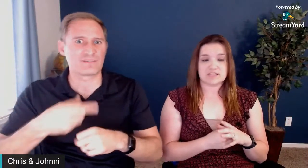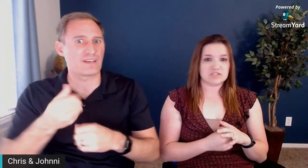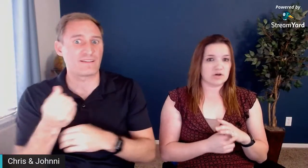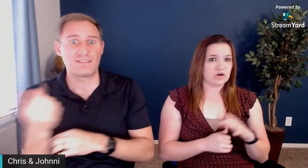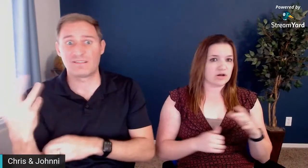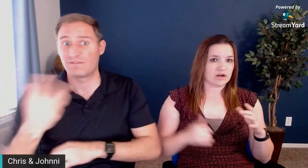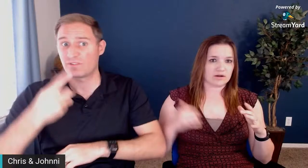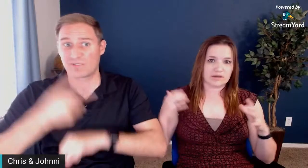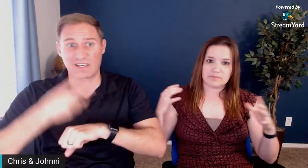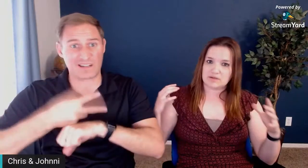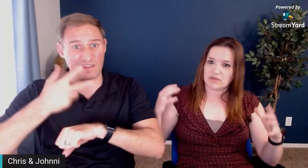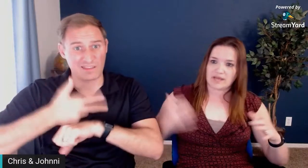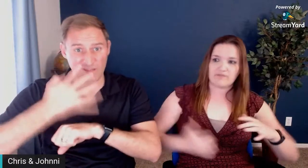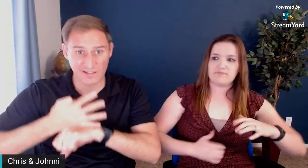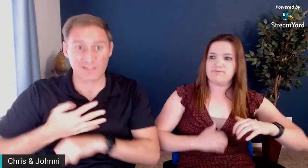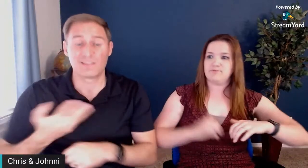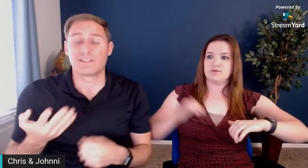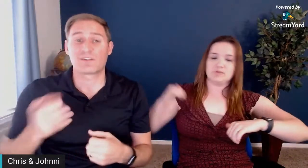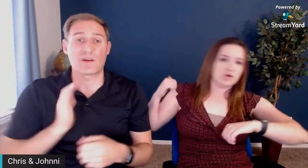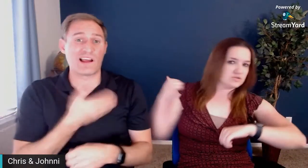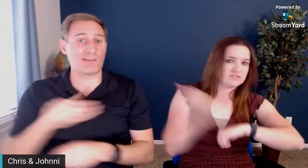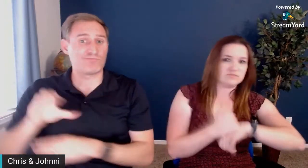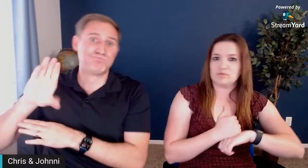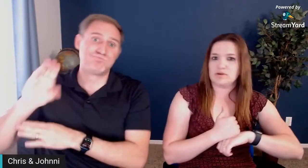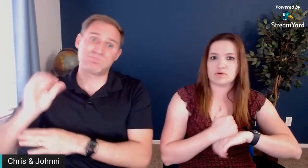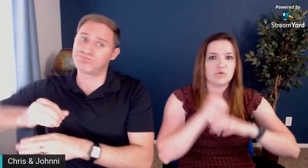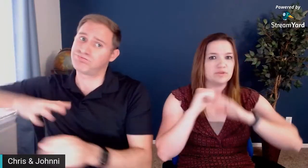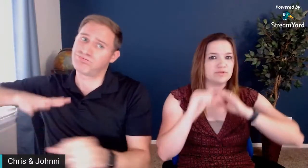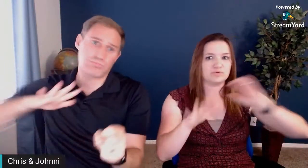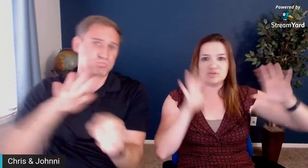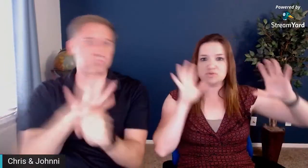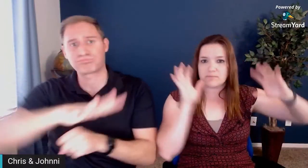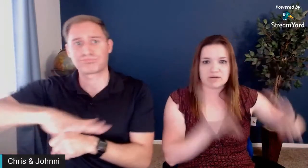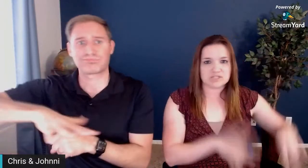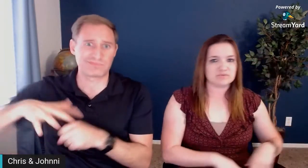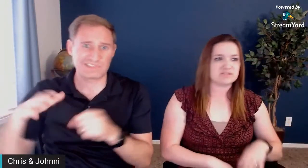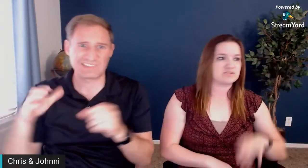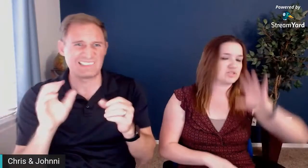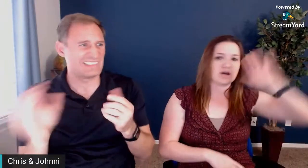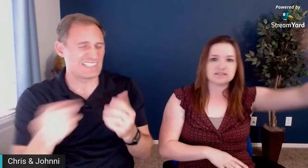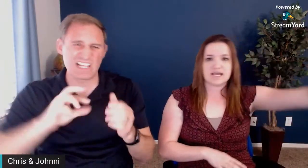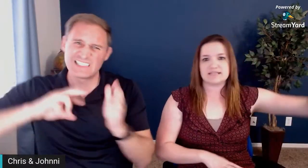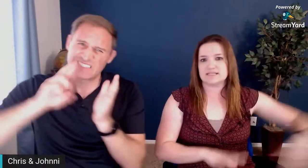and so our company like full blowns we were going through doing a bunch of research contacting this